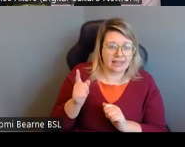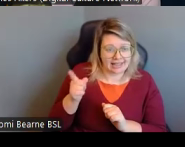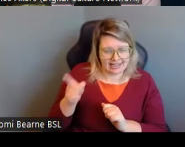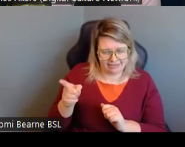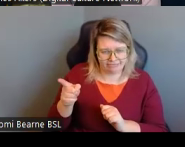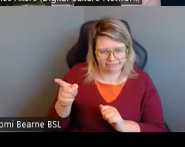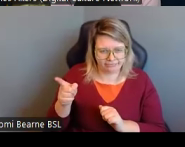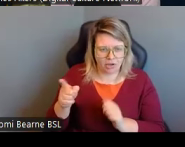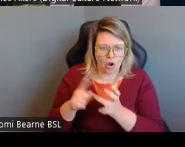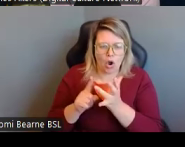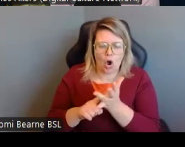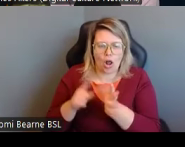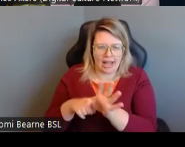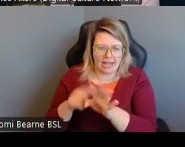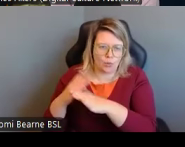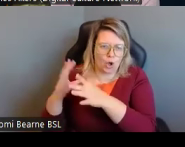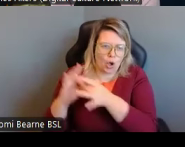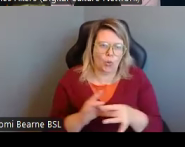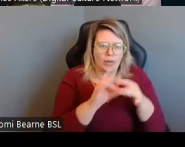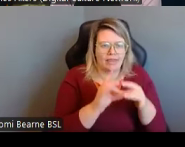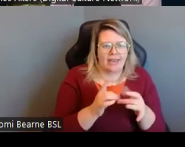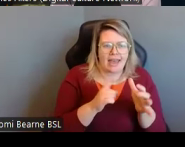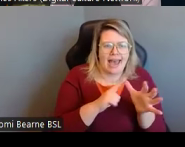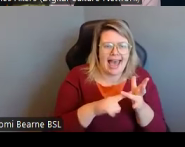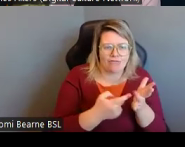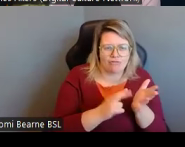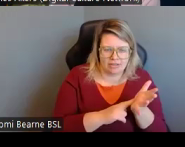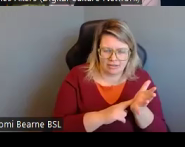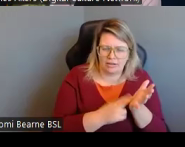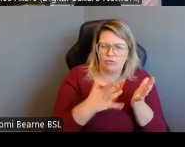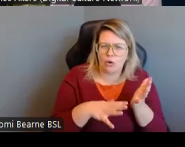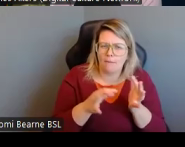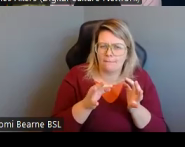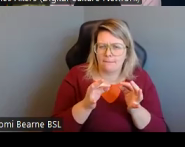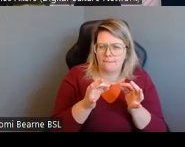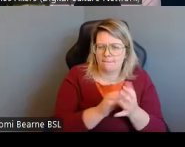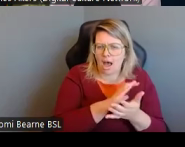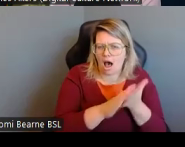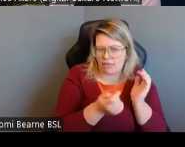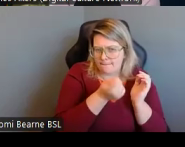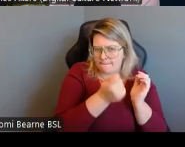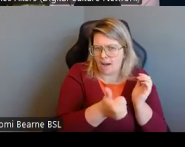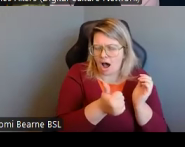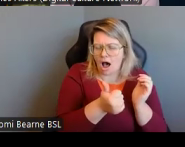who works at Bath Philharmonia, to create a funnel. Aaron's done all this work himself.